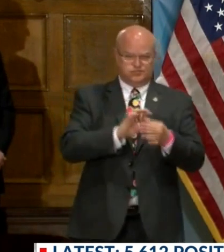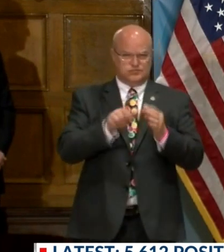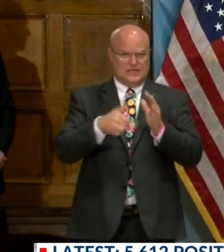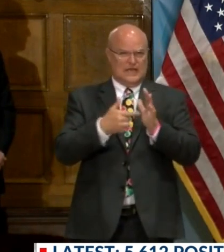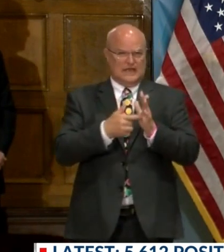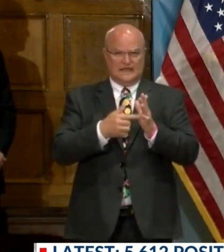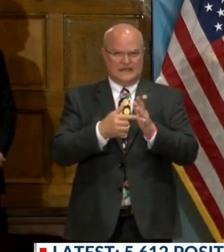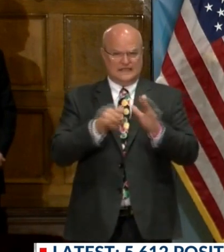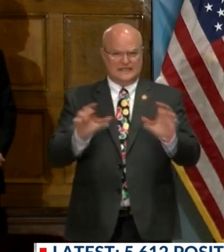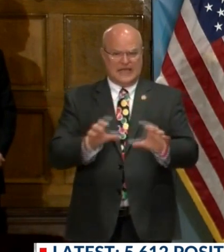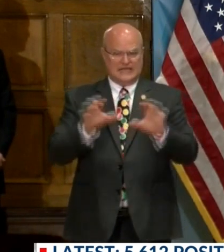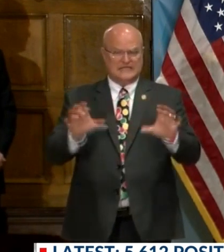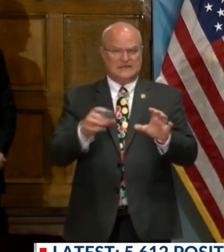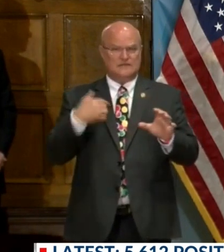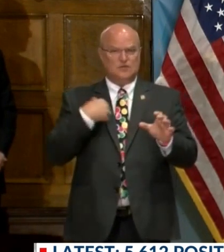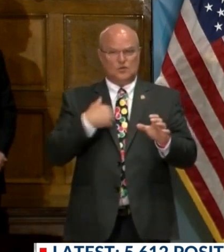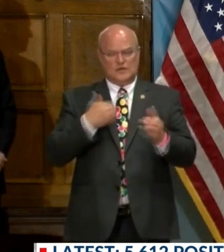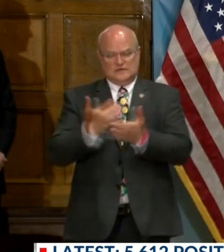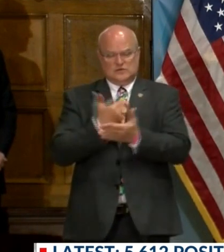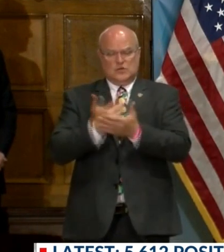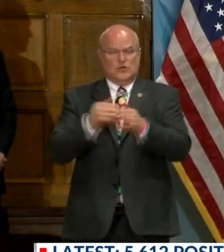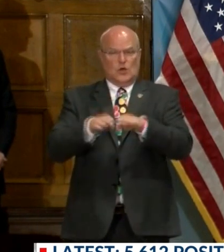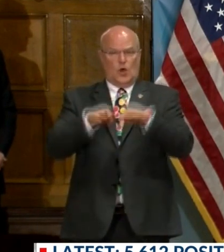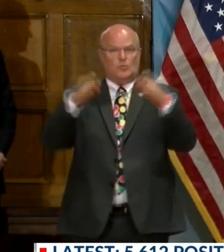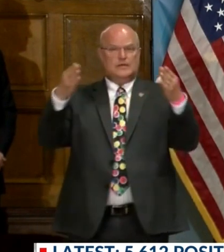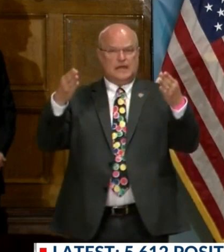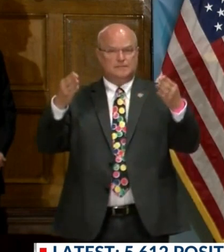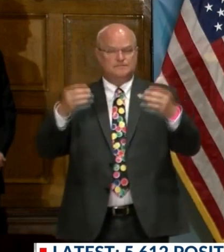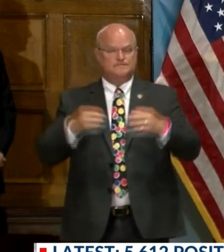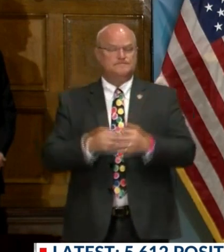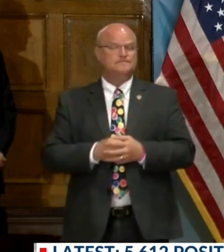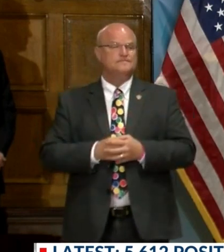CENTER. SO SO FAR WE'RE NOT SEEING ANY CLUSTERS RELATED TO